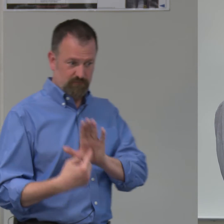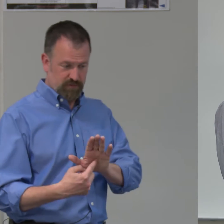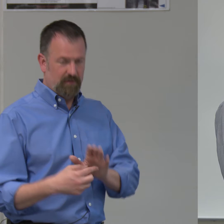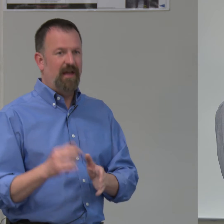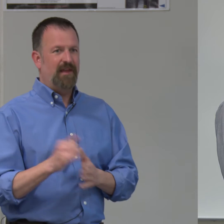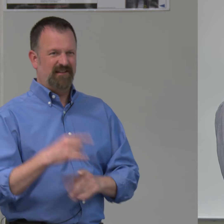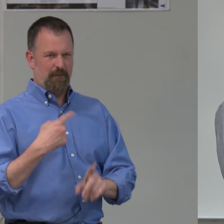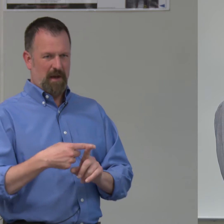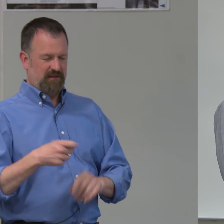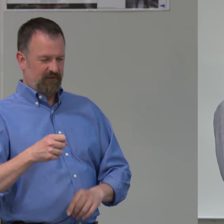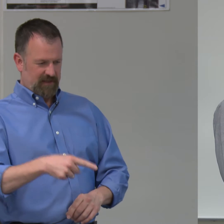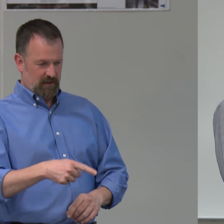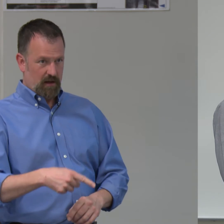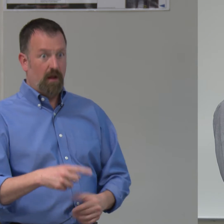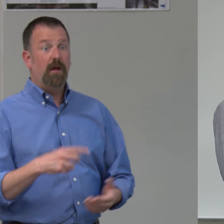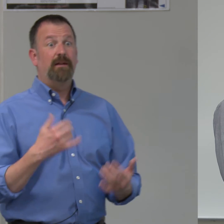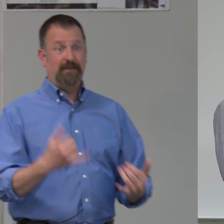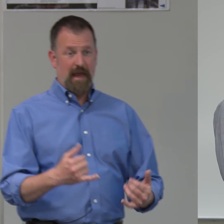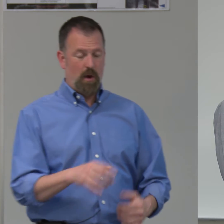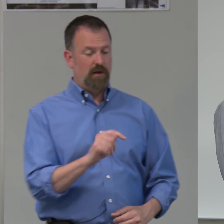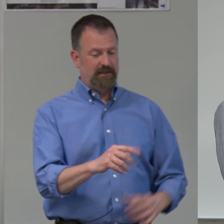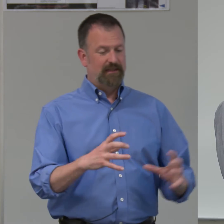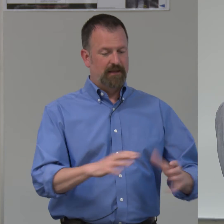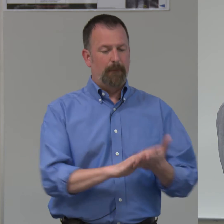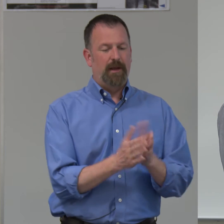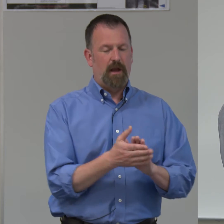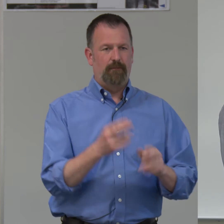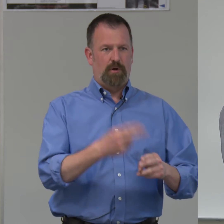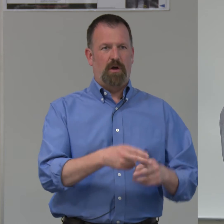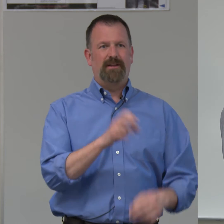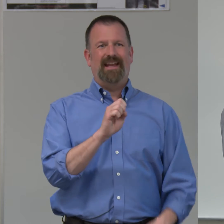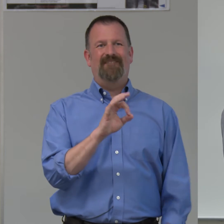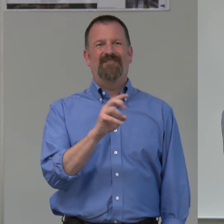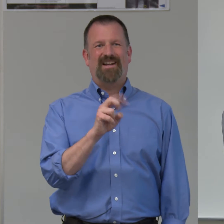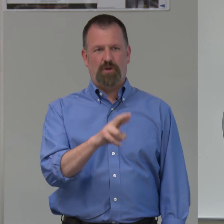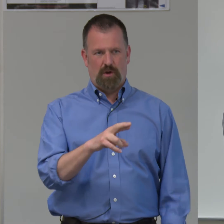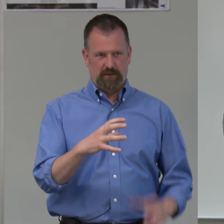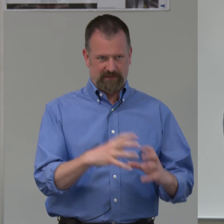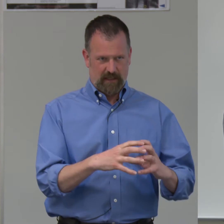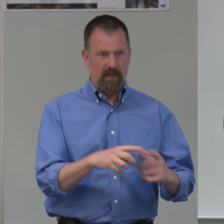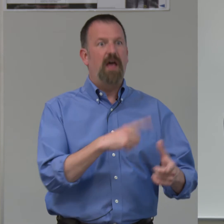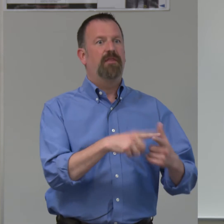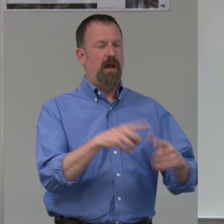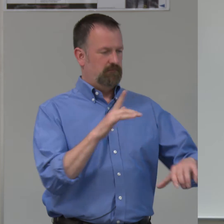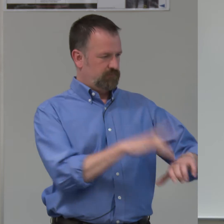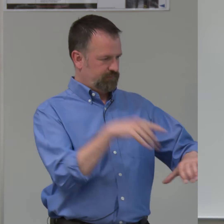which then can allow that T cell to become an effector cell and kill tumor cells,